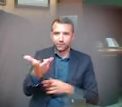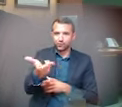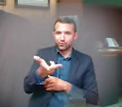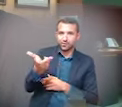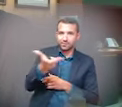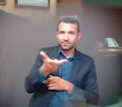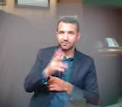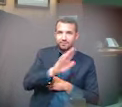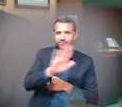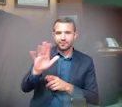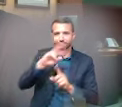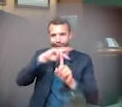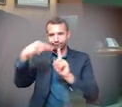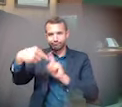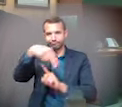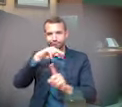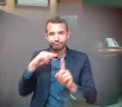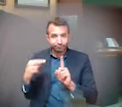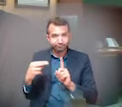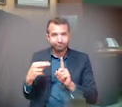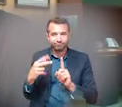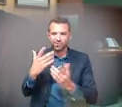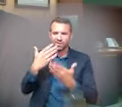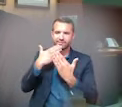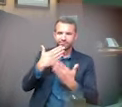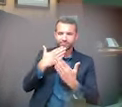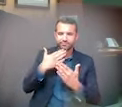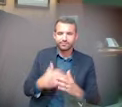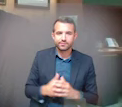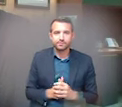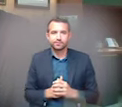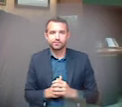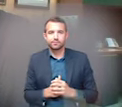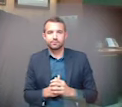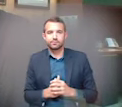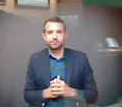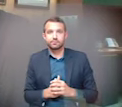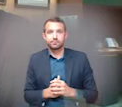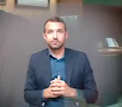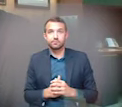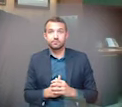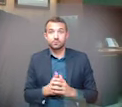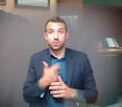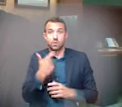of you and the perspectives that you bring to this. And I want to say to our viewers,